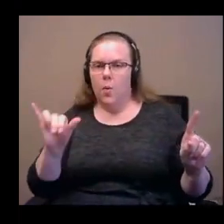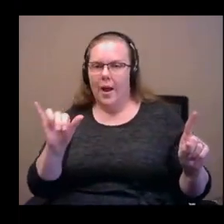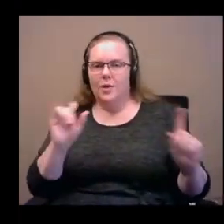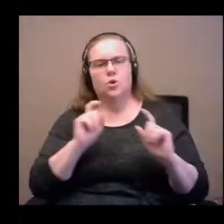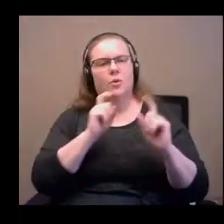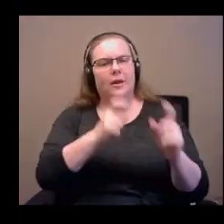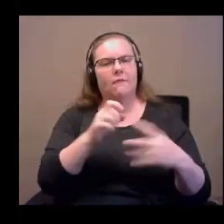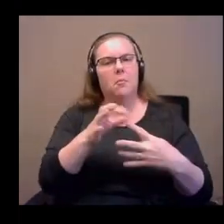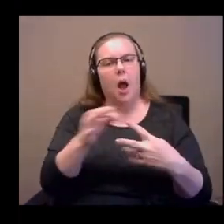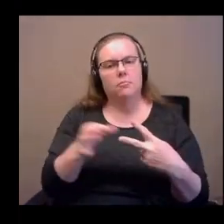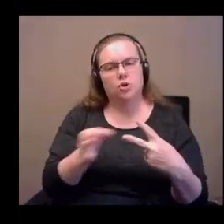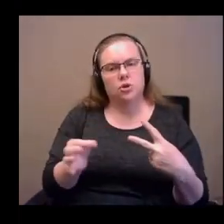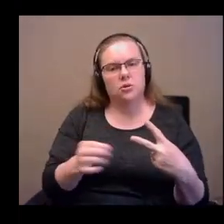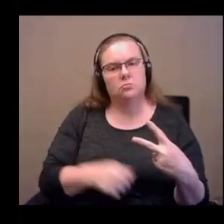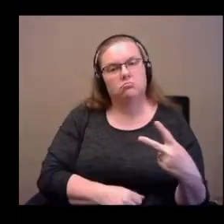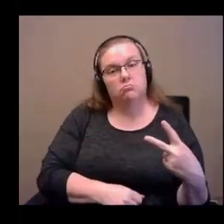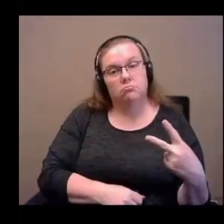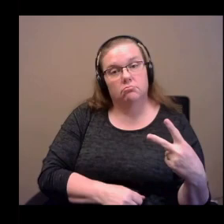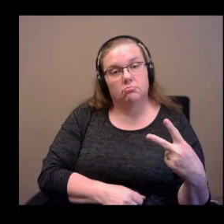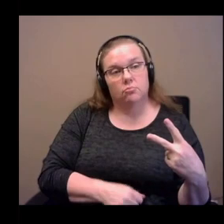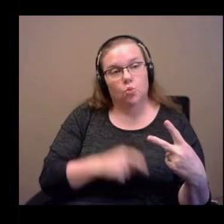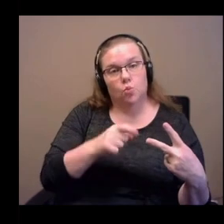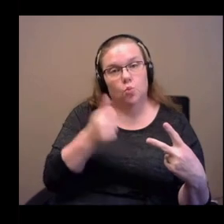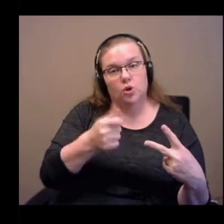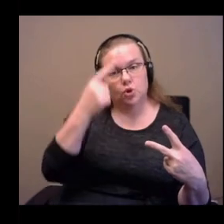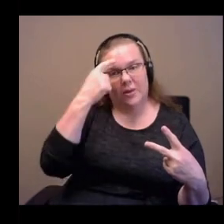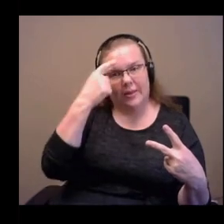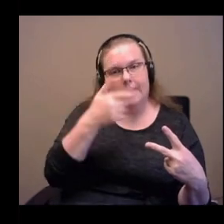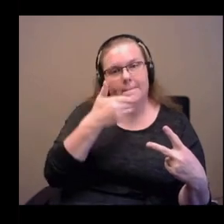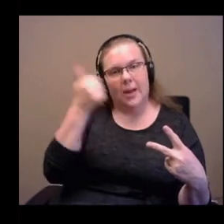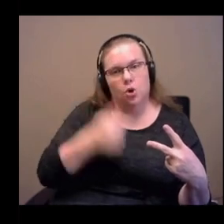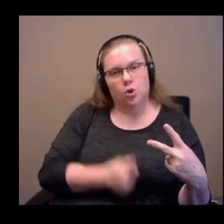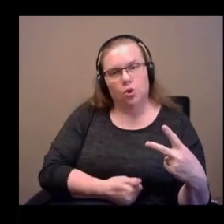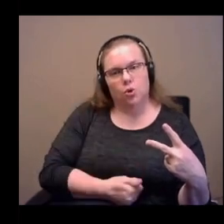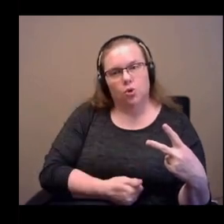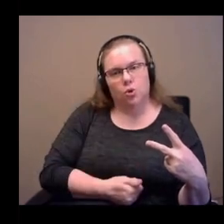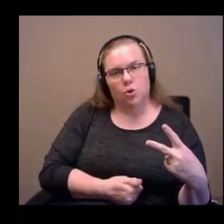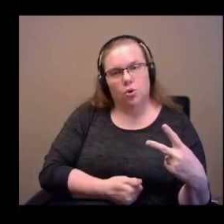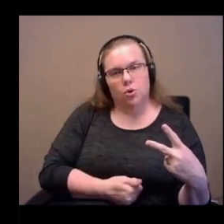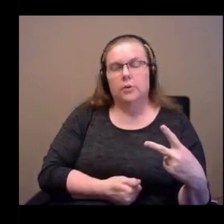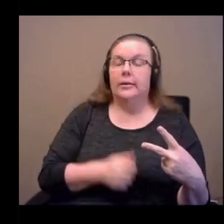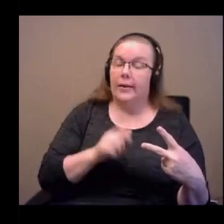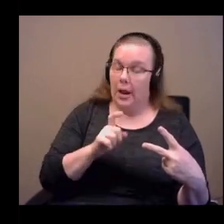is a better idea?” And notice what that does. It subtly, but importantly, shifts the role of the